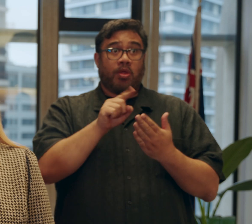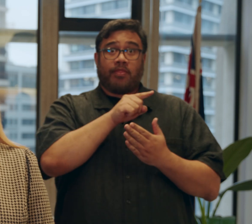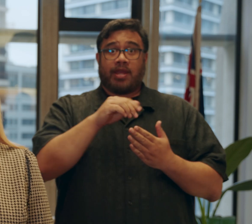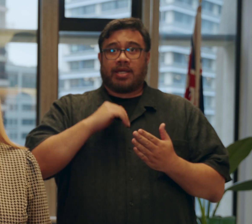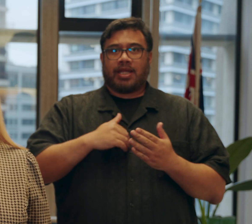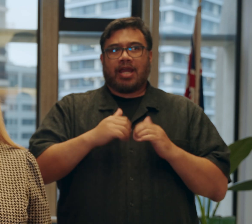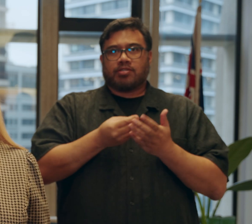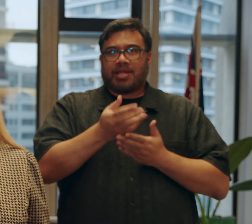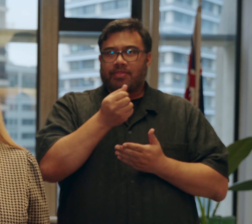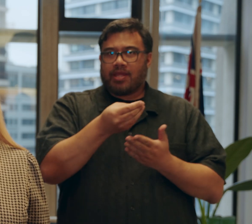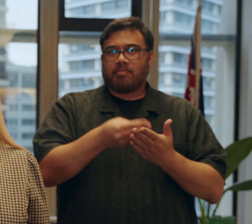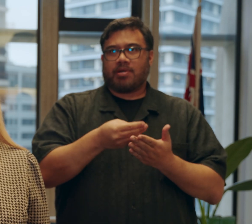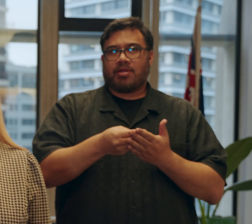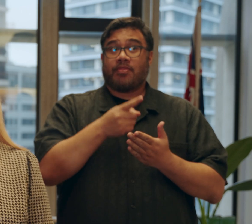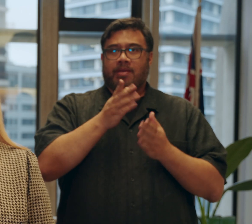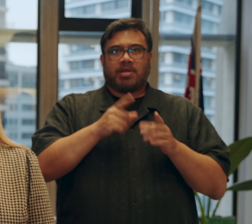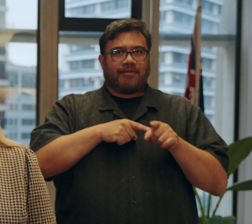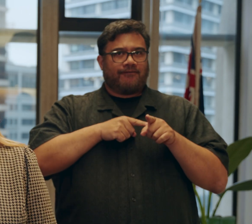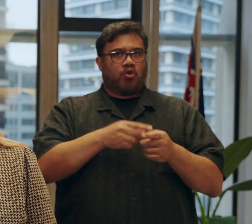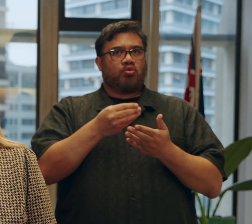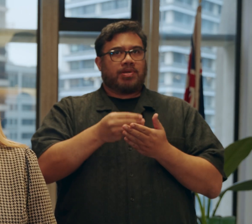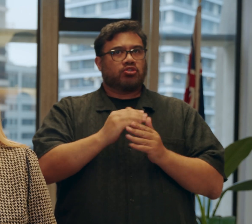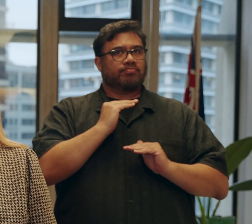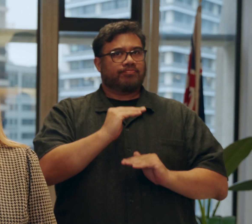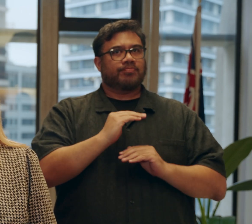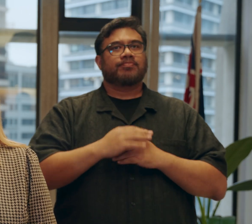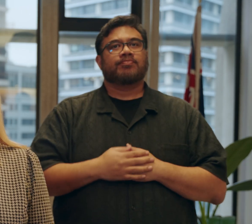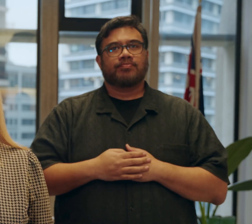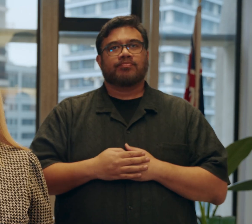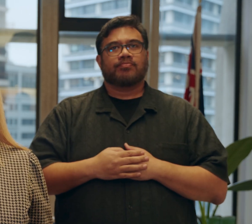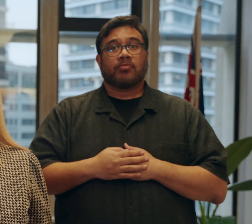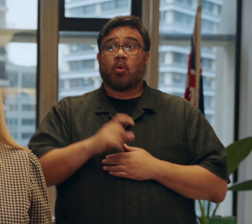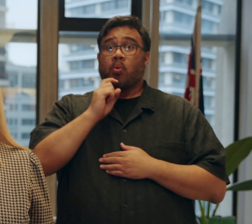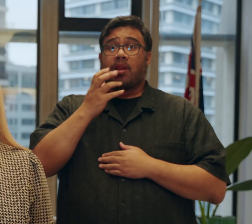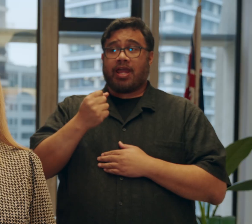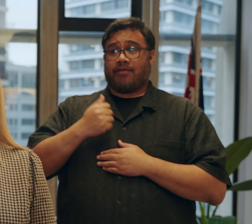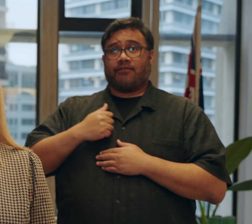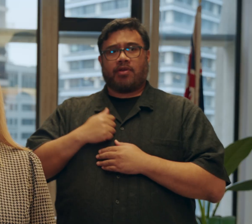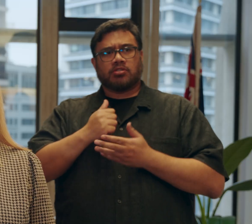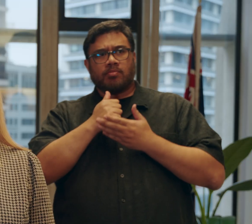and they will need to keep their spending within a budget. There will be guidance and oversight